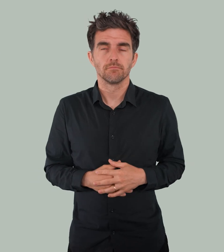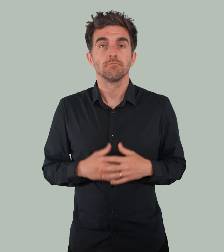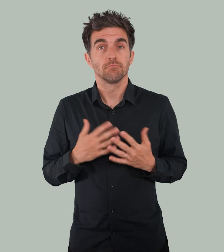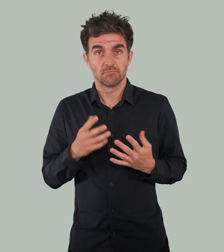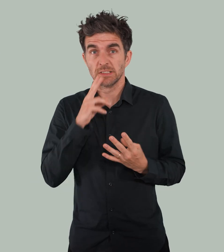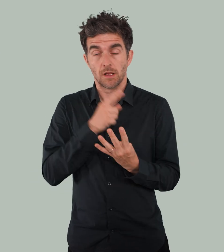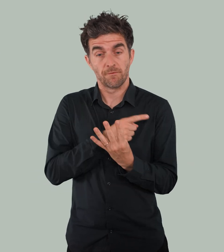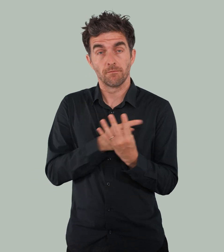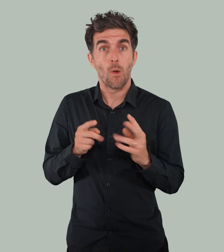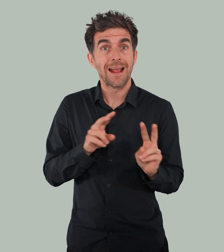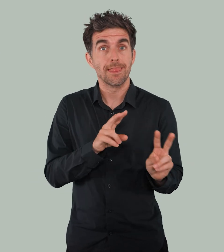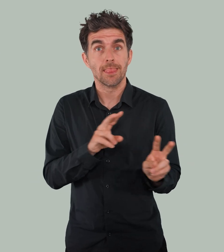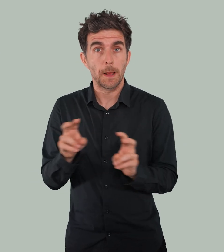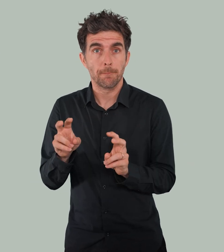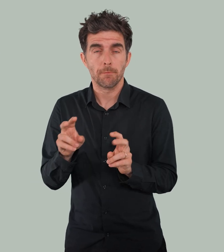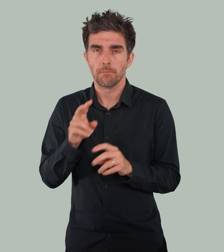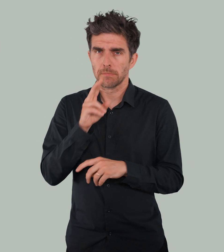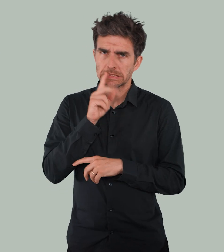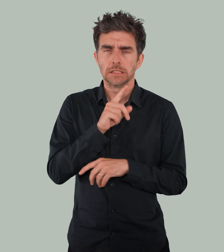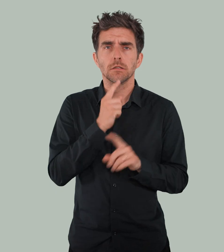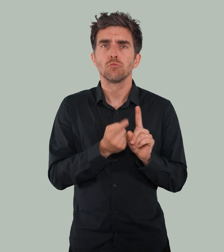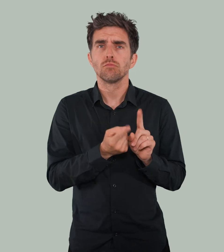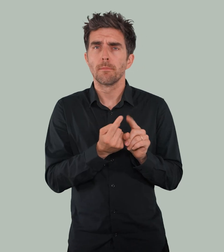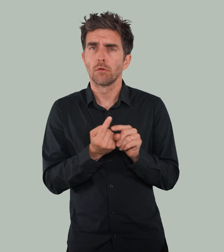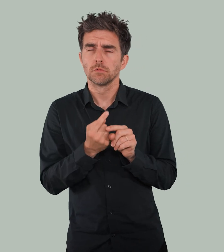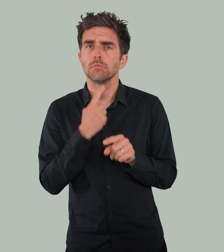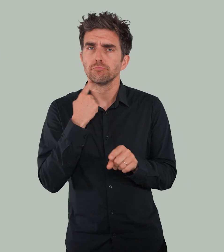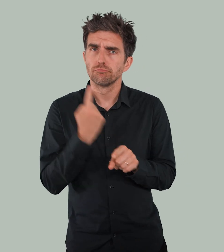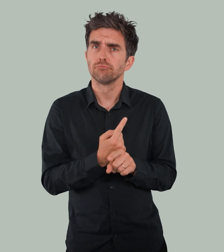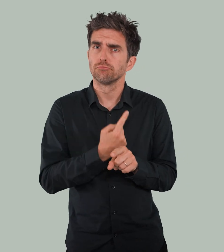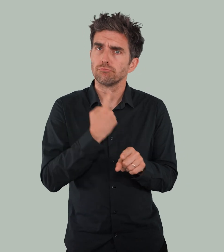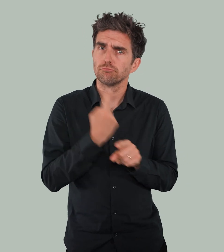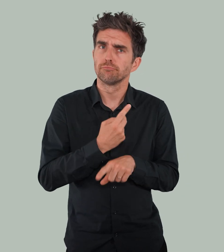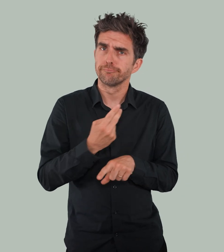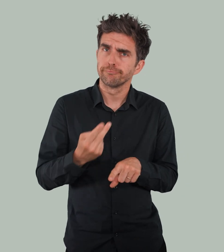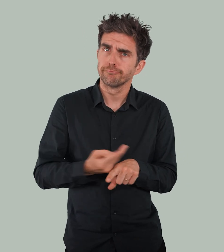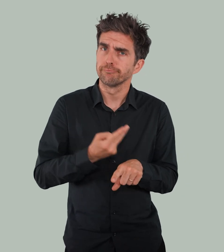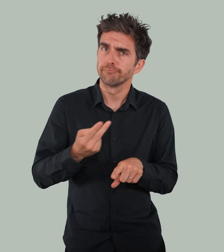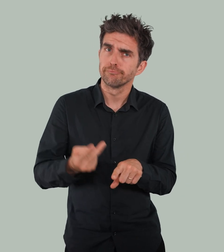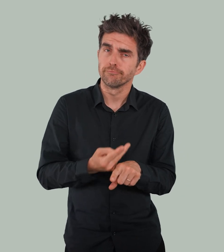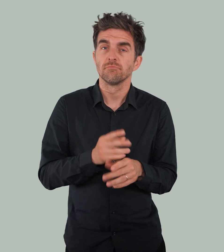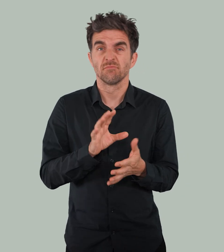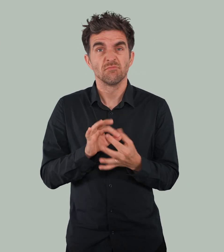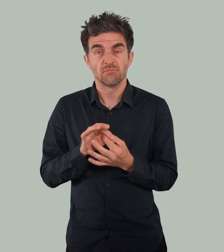28. Across these four themes, responses consistently highlight